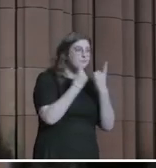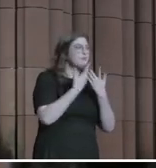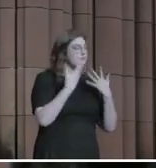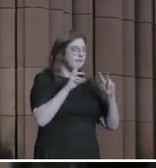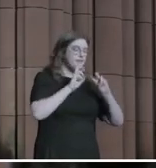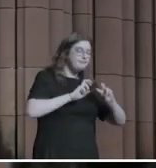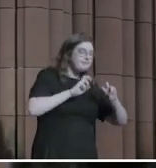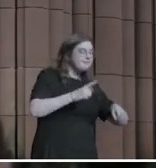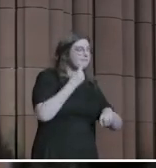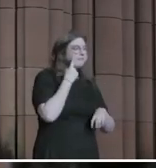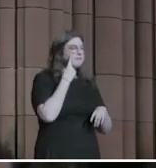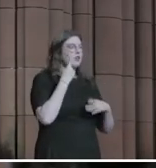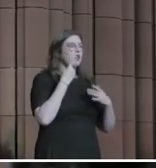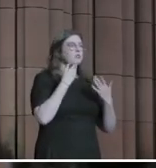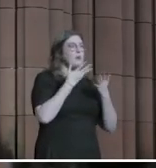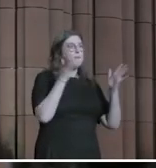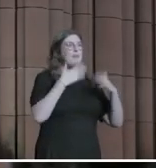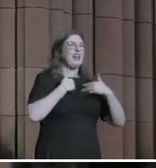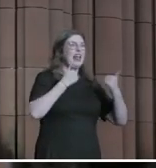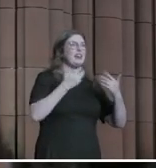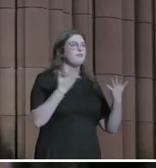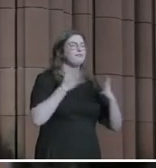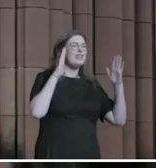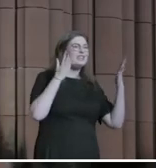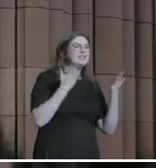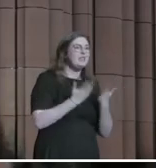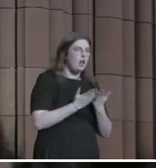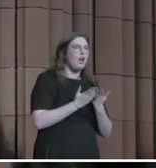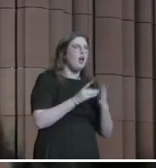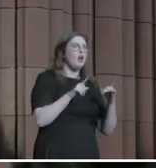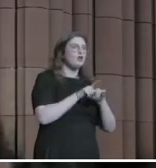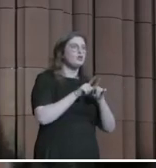public health in India. It digitised the considerable resources held by the library